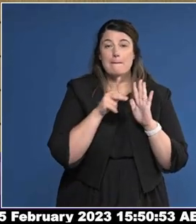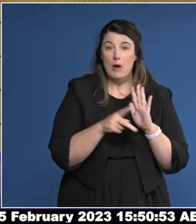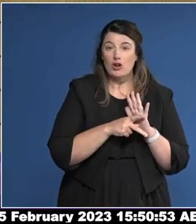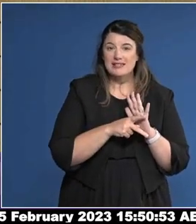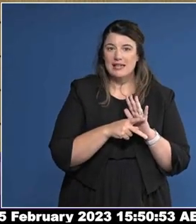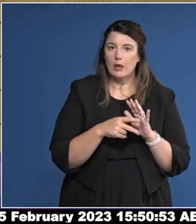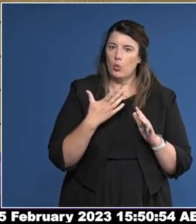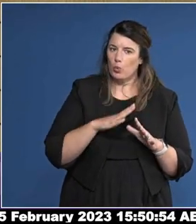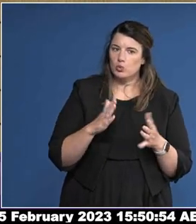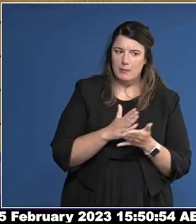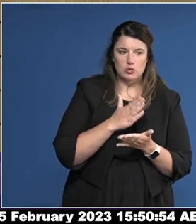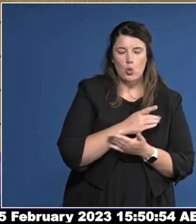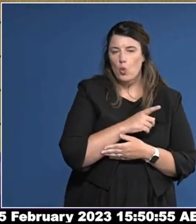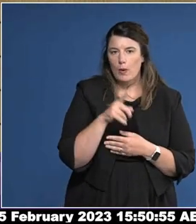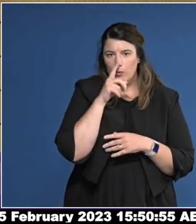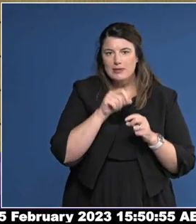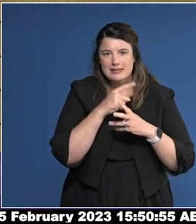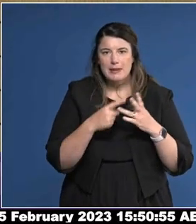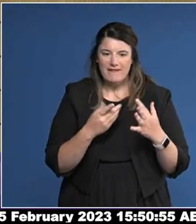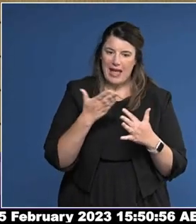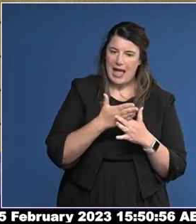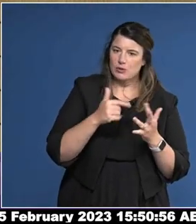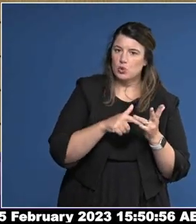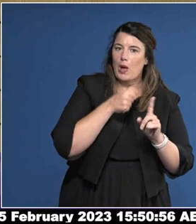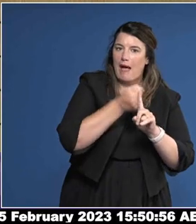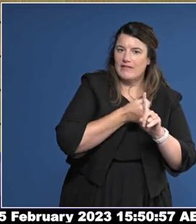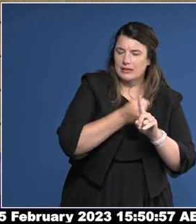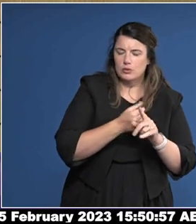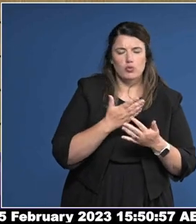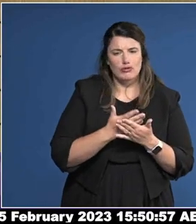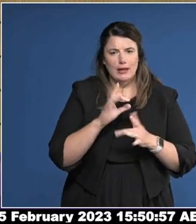to advocates. So, we think that is a clear and important part of service provision.